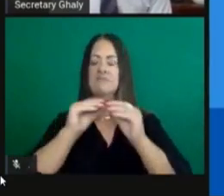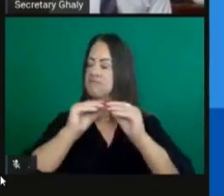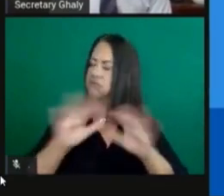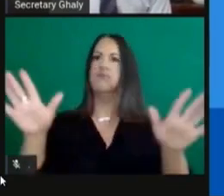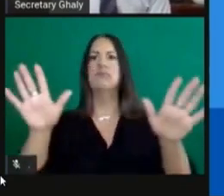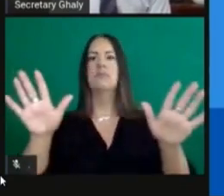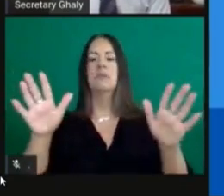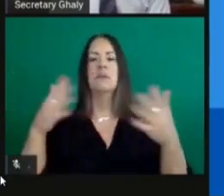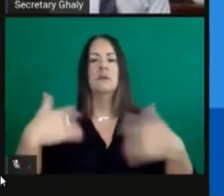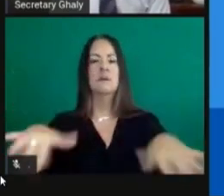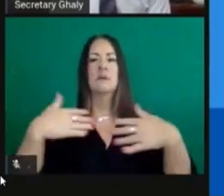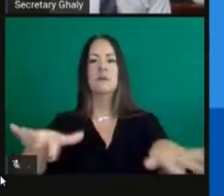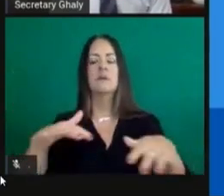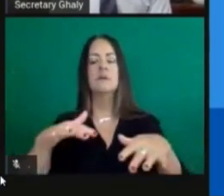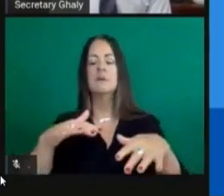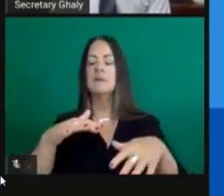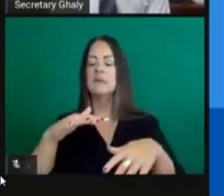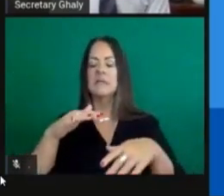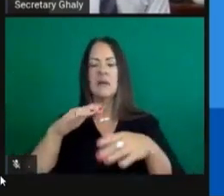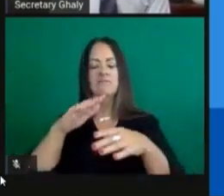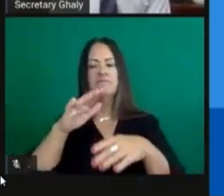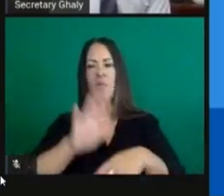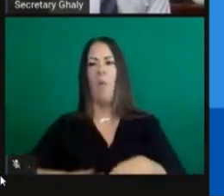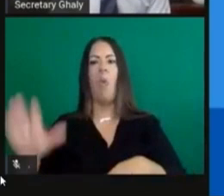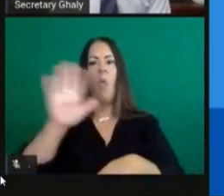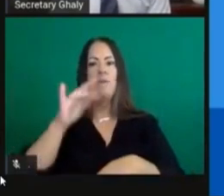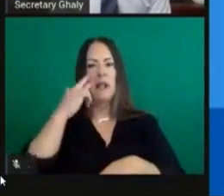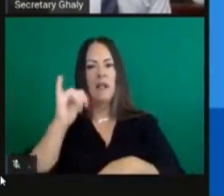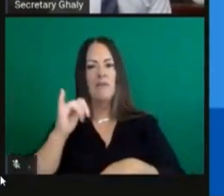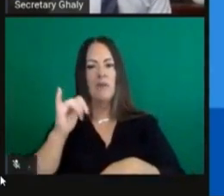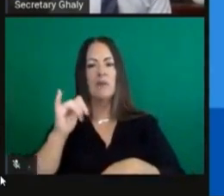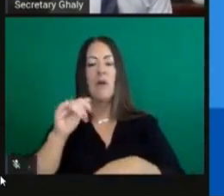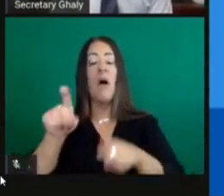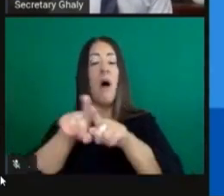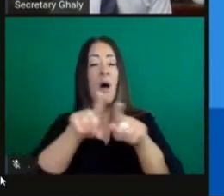TRANSMISSION OF WHAT HAS BECOME A REAL SNEAKY AND SWIFT VIRUS THAT INCREASES TRANSMISSION.